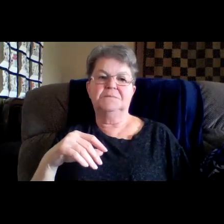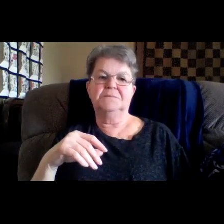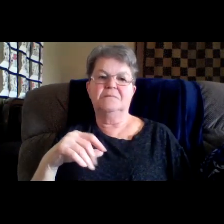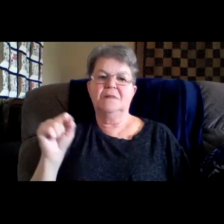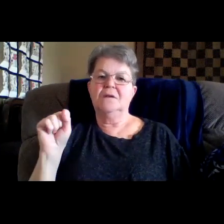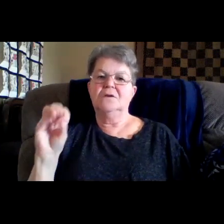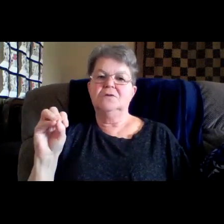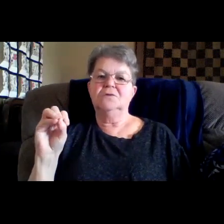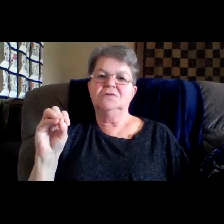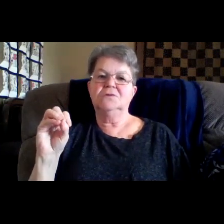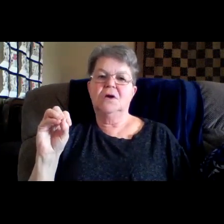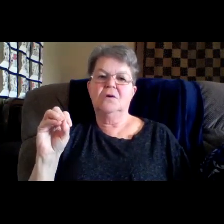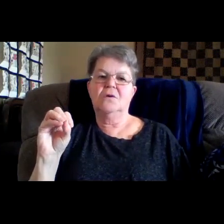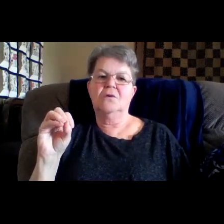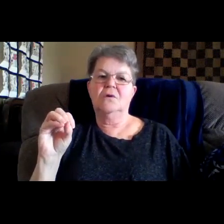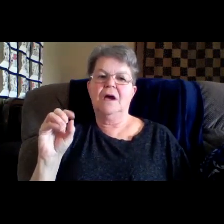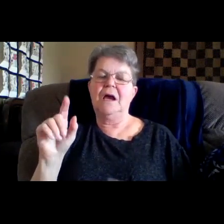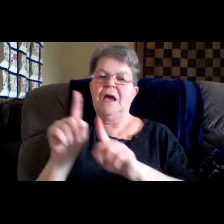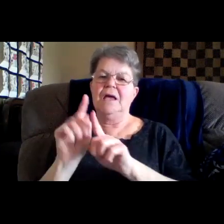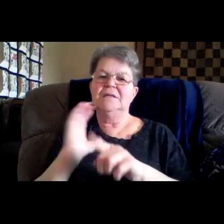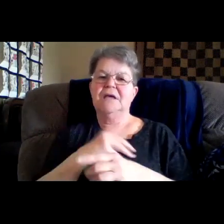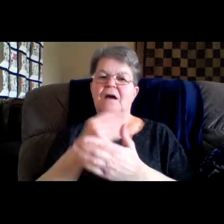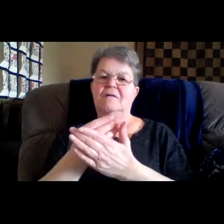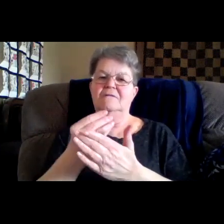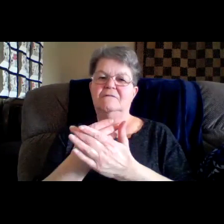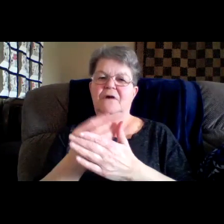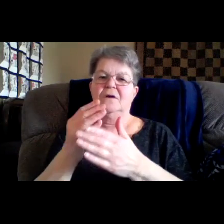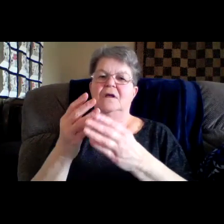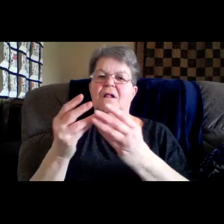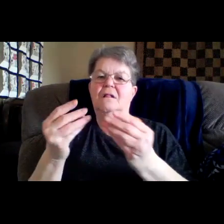So as our funding was ending this round